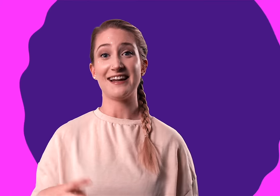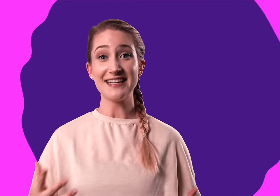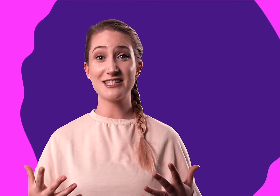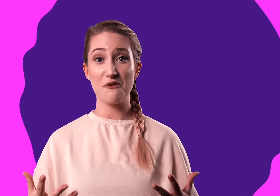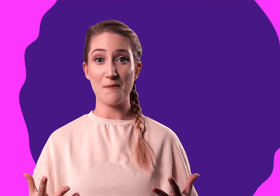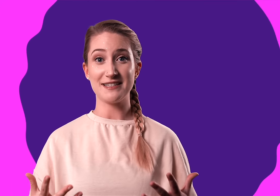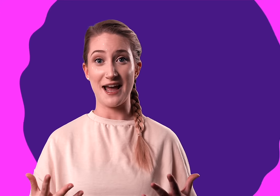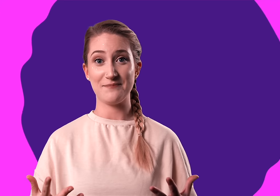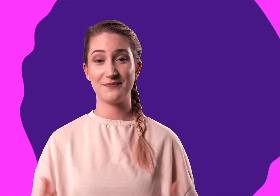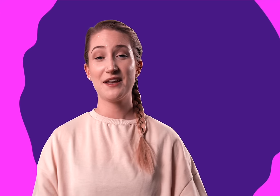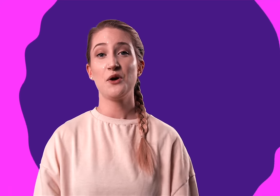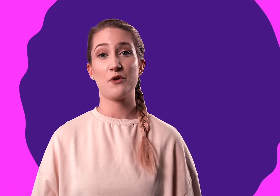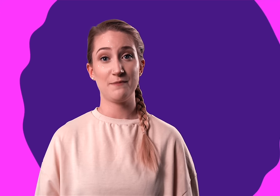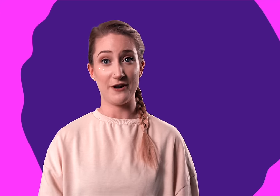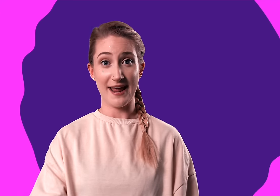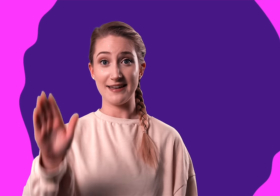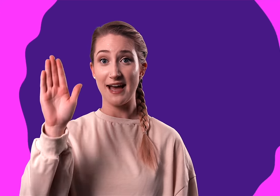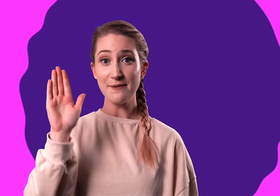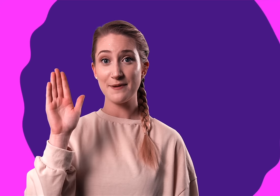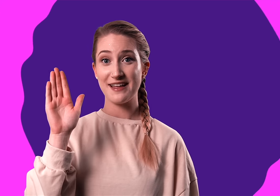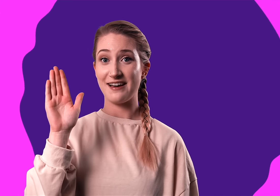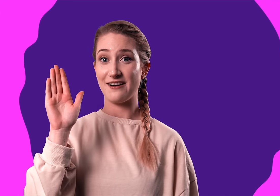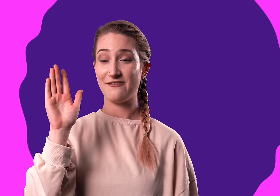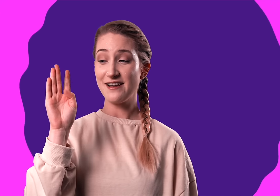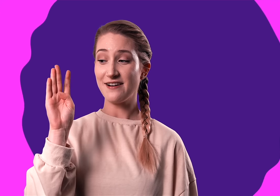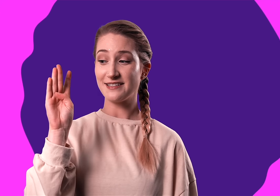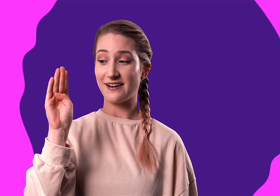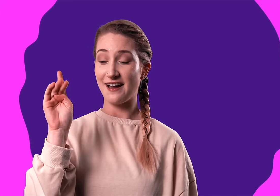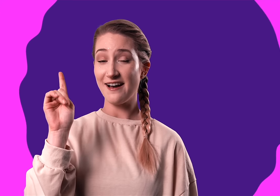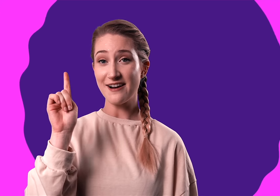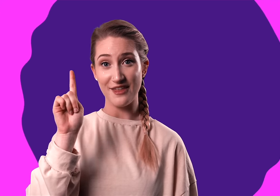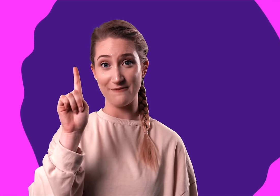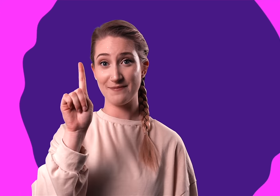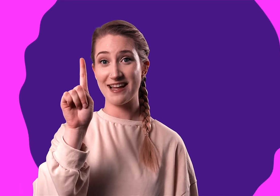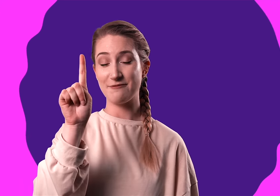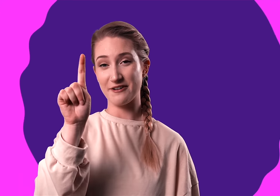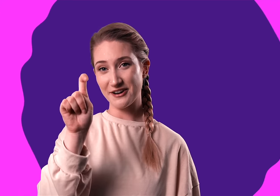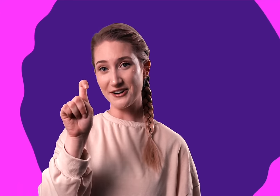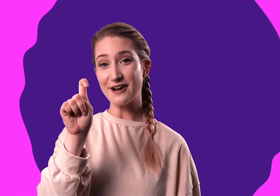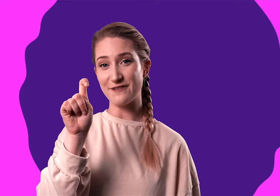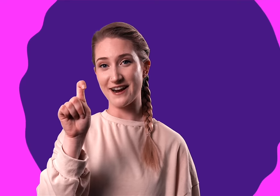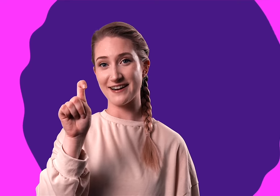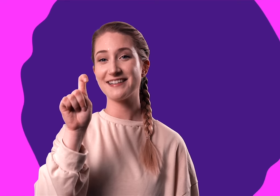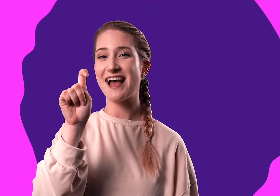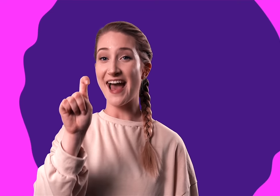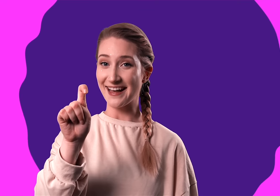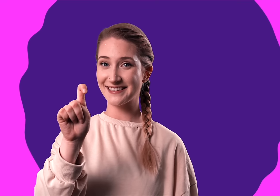Now let's do it one more time. We're going to put our hand up, and our fingers are going to hug our thumb, and then we'll curl our finger. X.